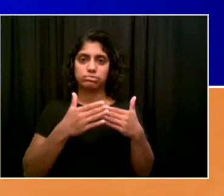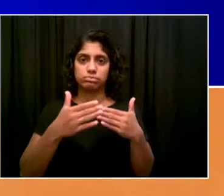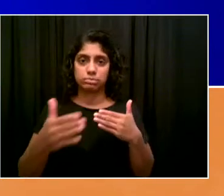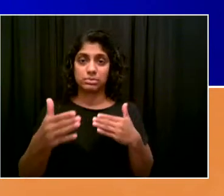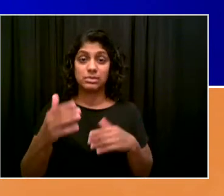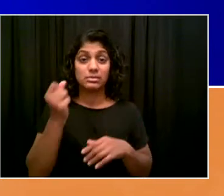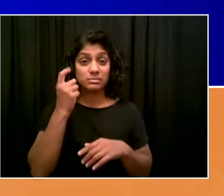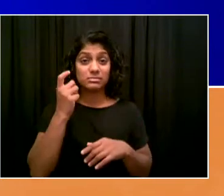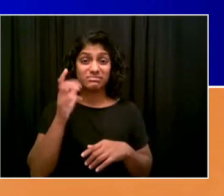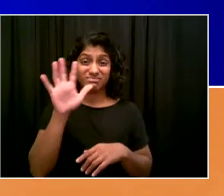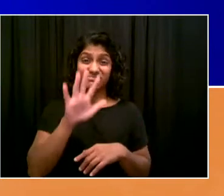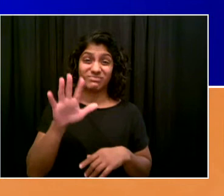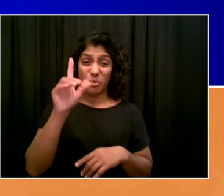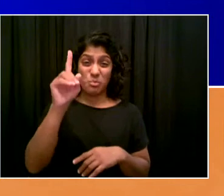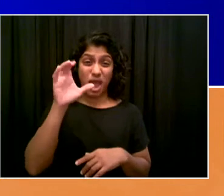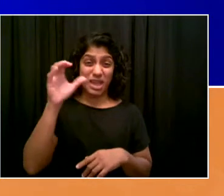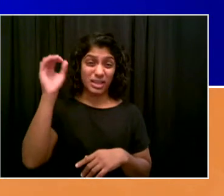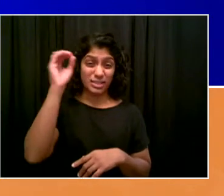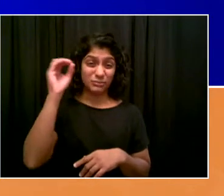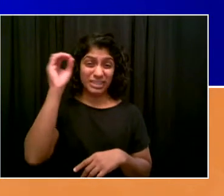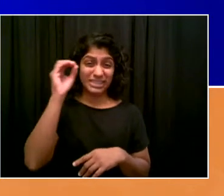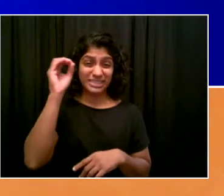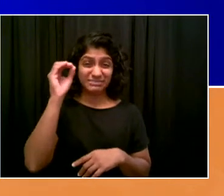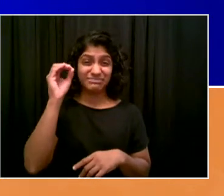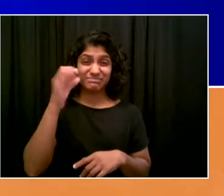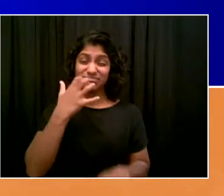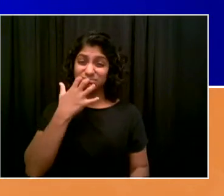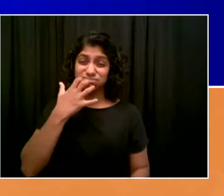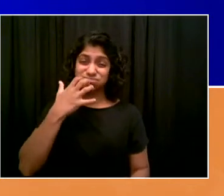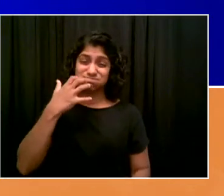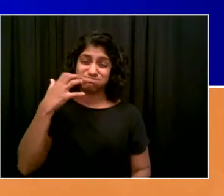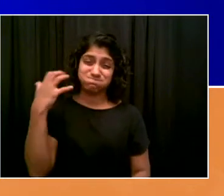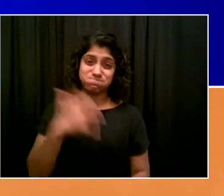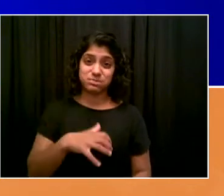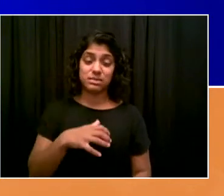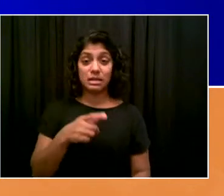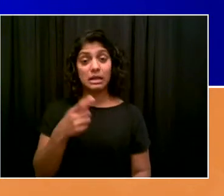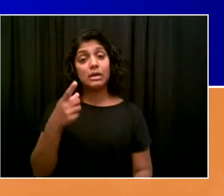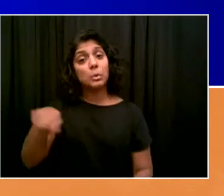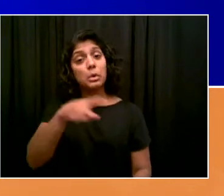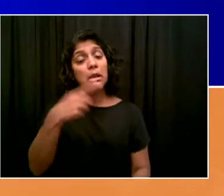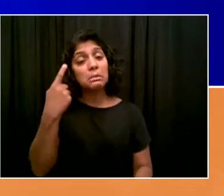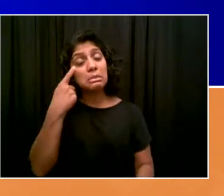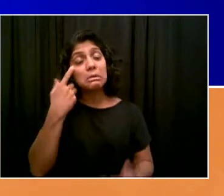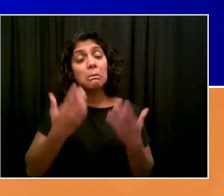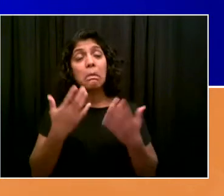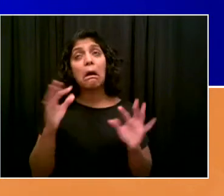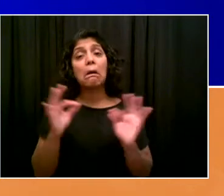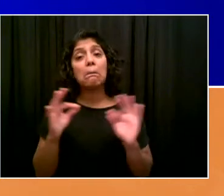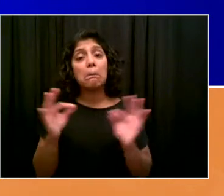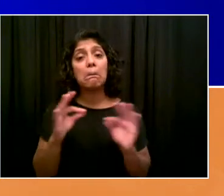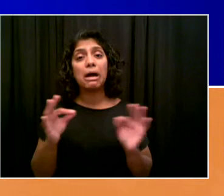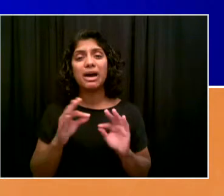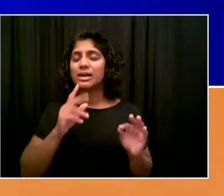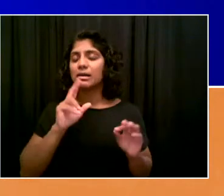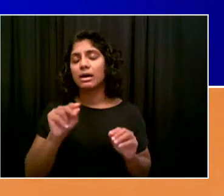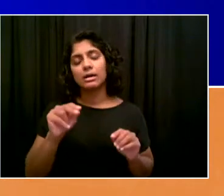TODAY COULD GET OVER 100 DEGREES EITHER TODAY OR TOMORROW. THAT MEANS EREVYONE, PLEASE,